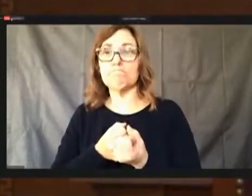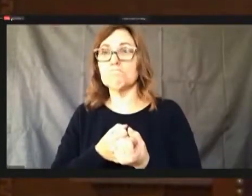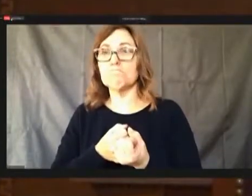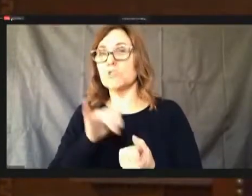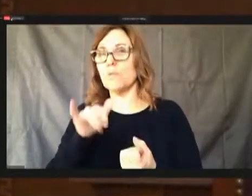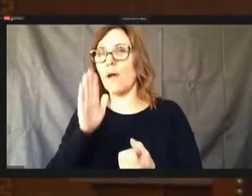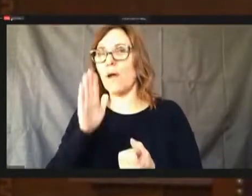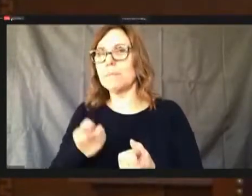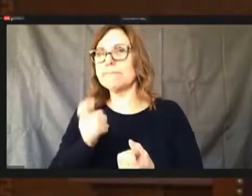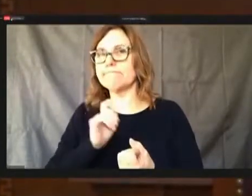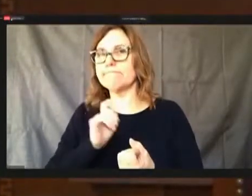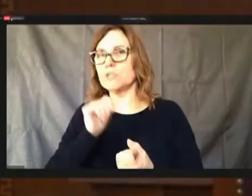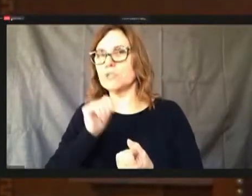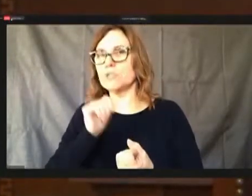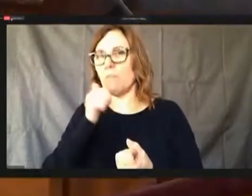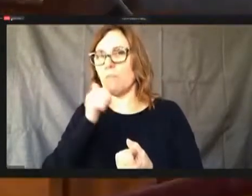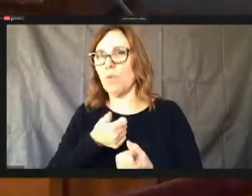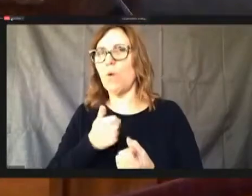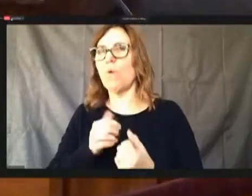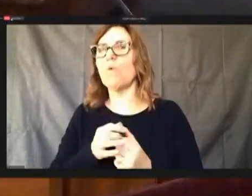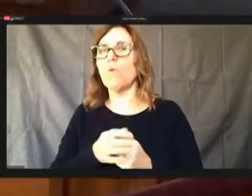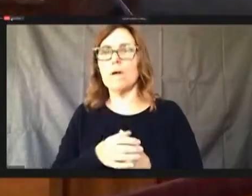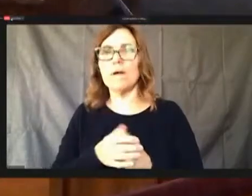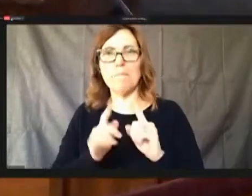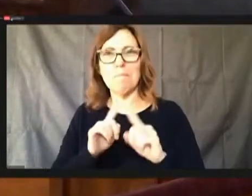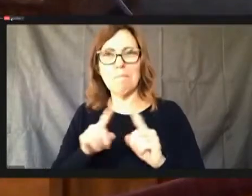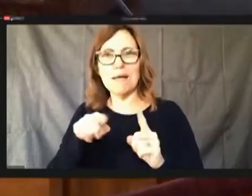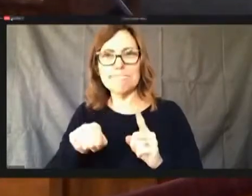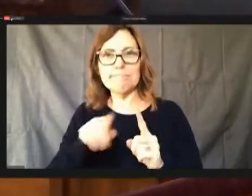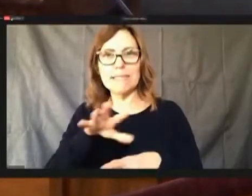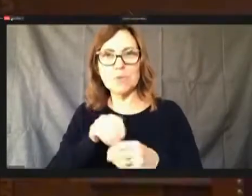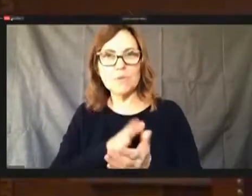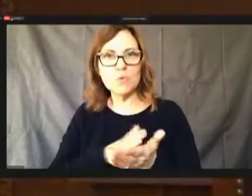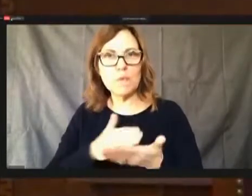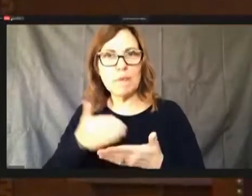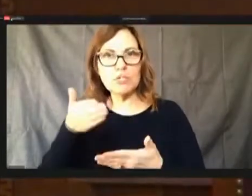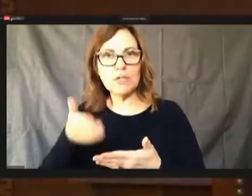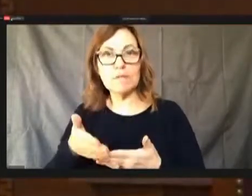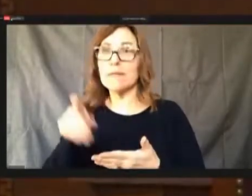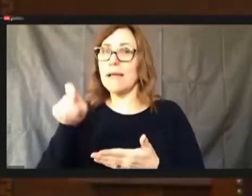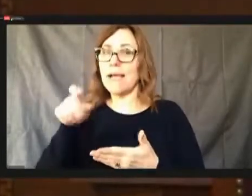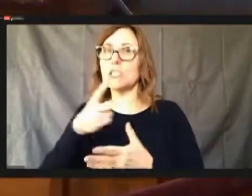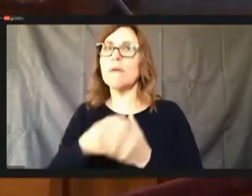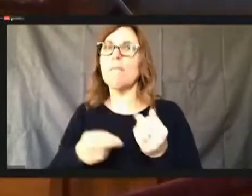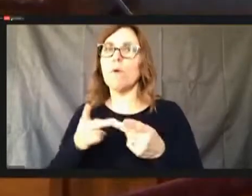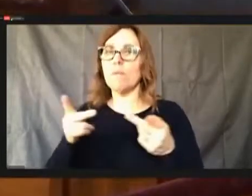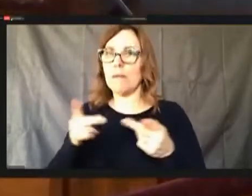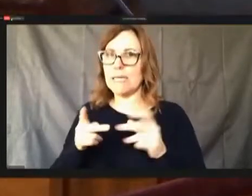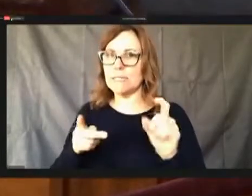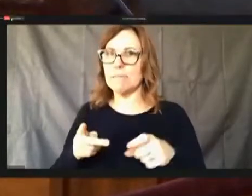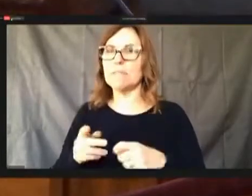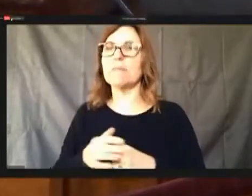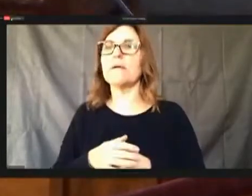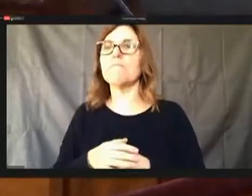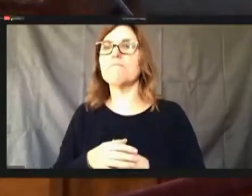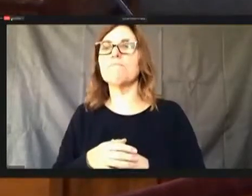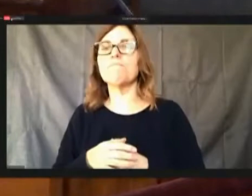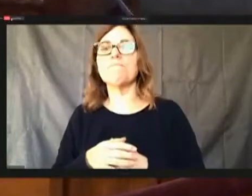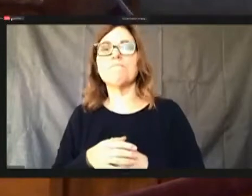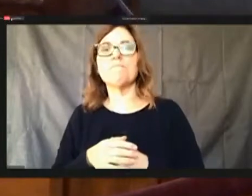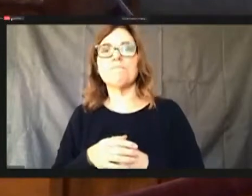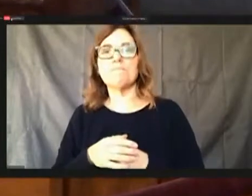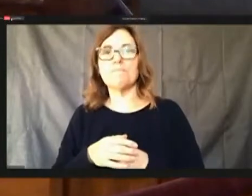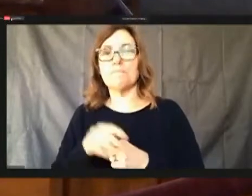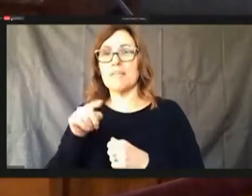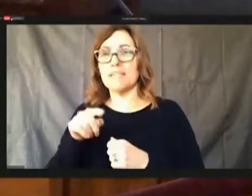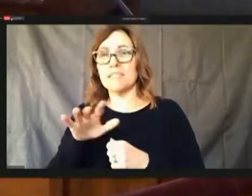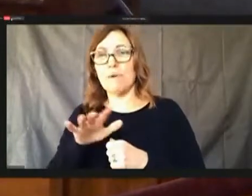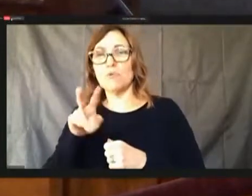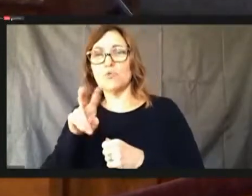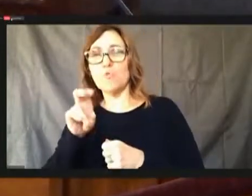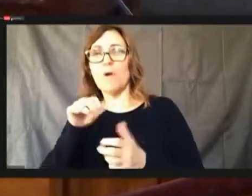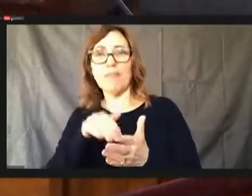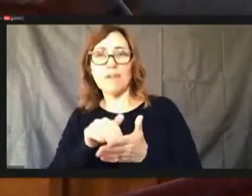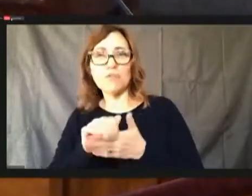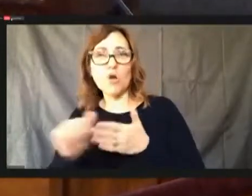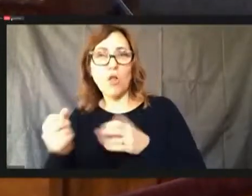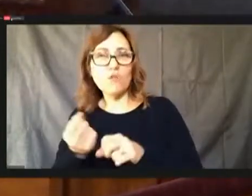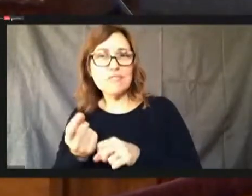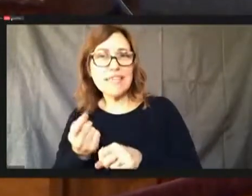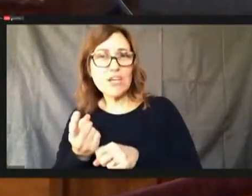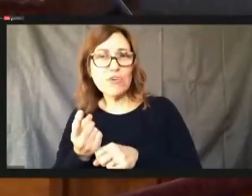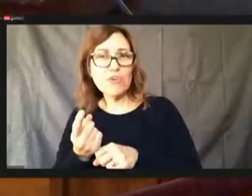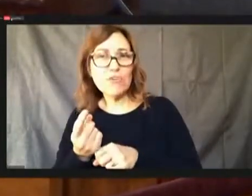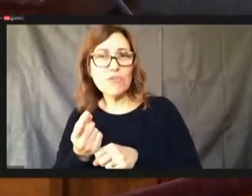But it's budgeted here has to be in both places at about , a year.